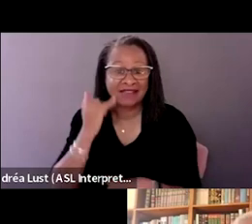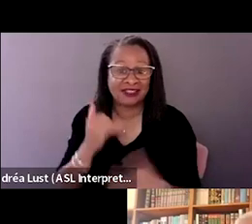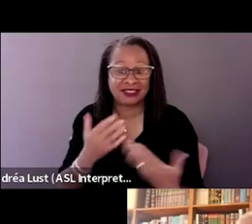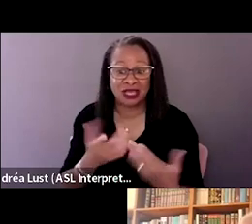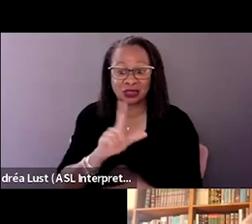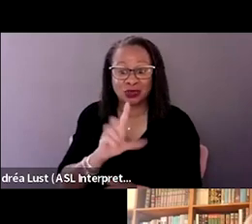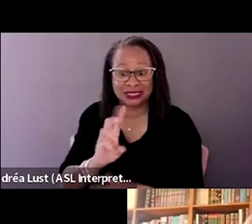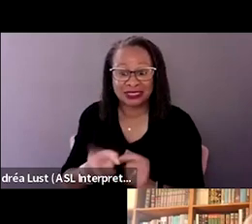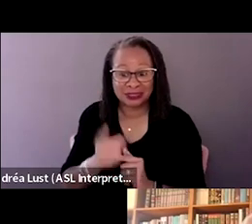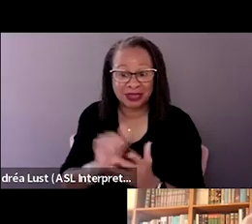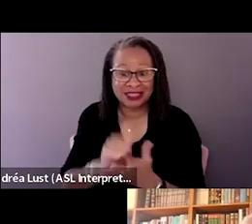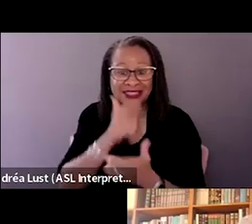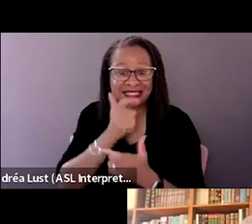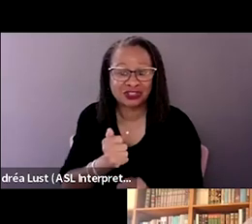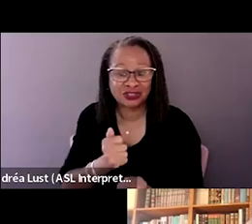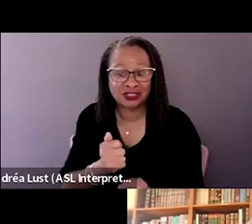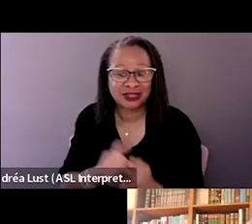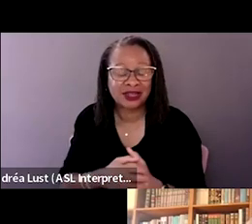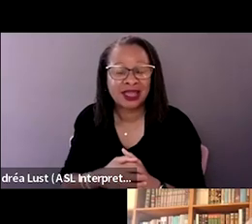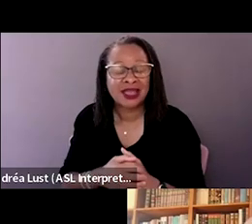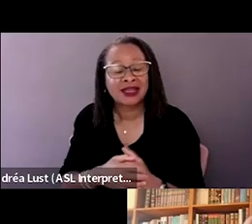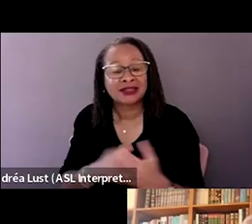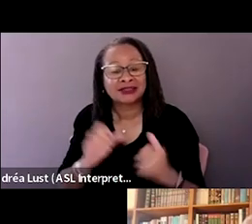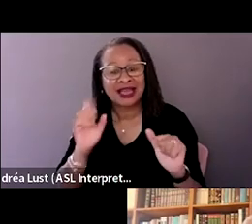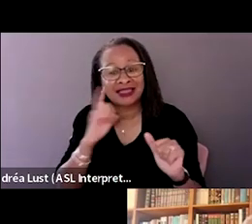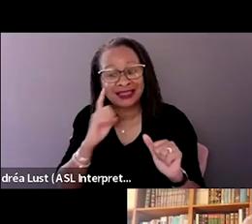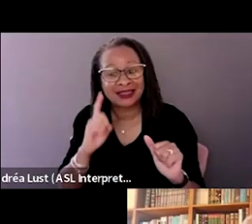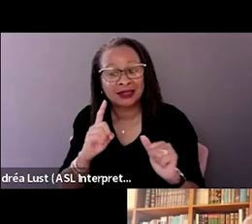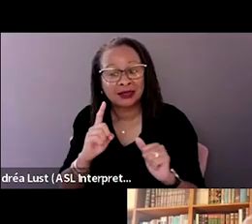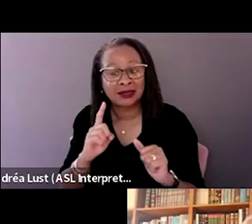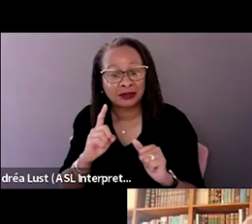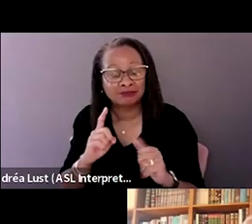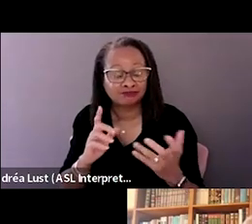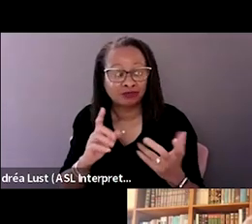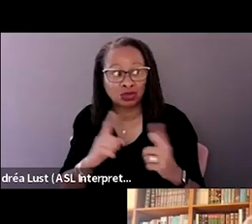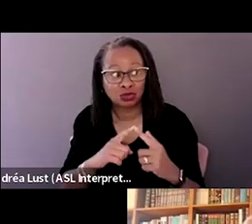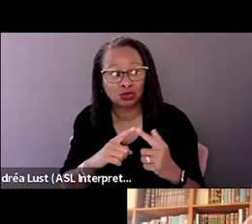that is interesting him. And so I think it's worth to speak with a broadcaster